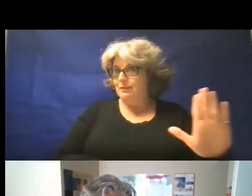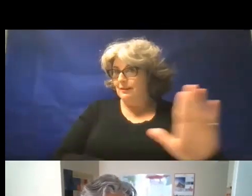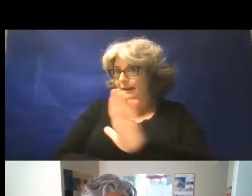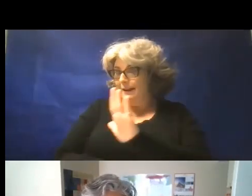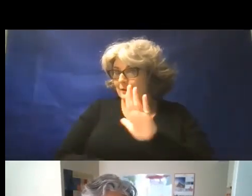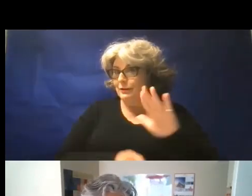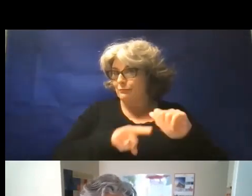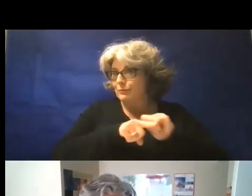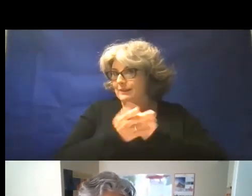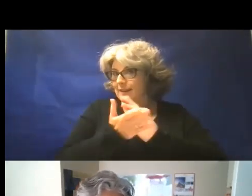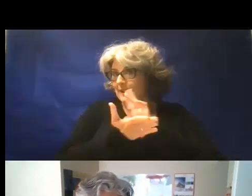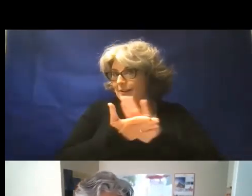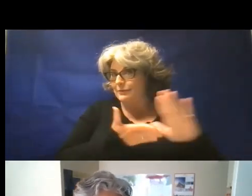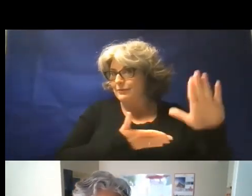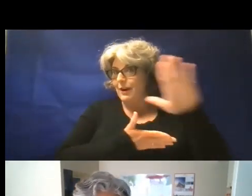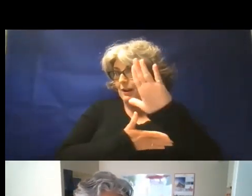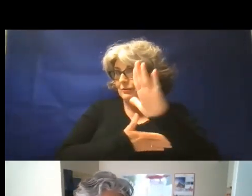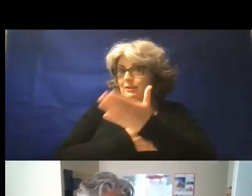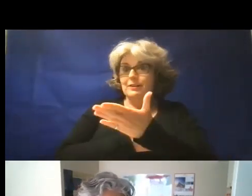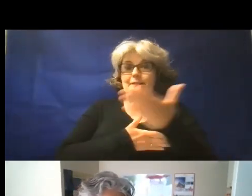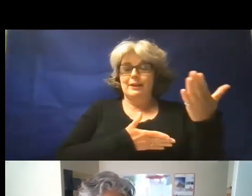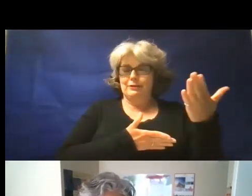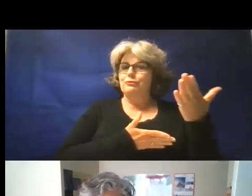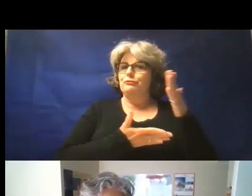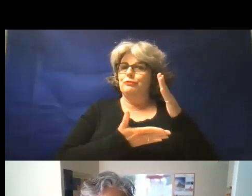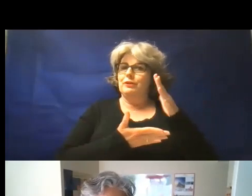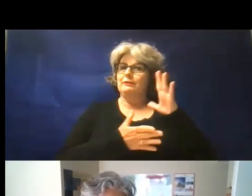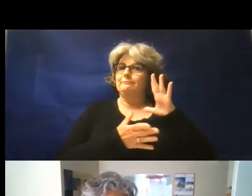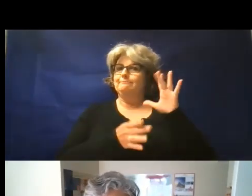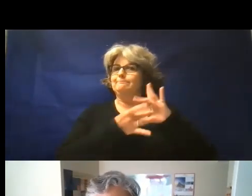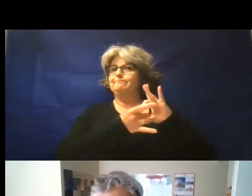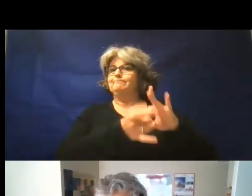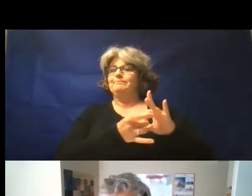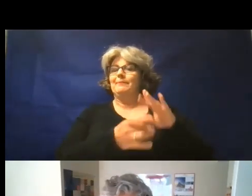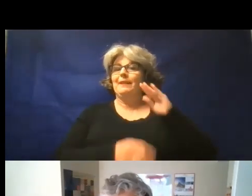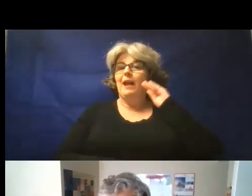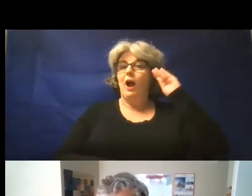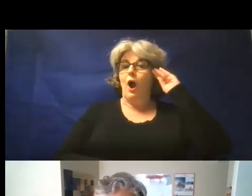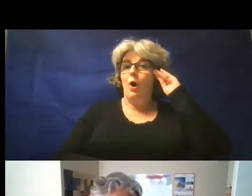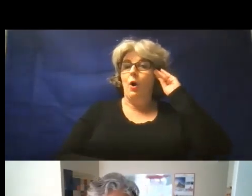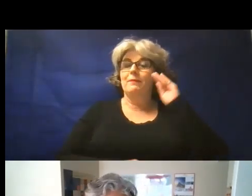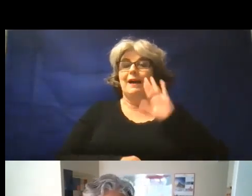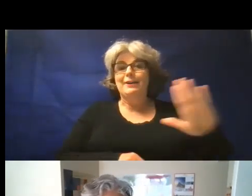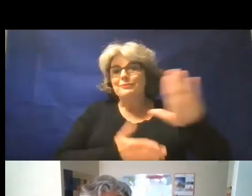that you might be able to take with you and use at home at home at your institutions these are